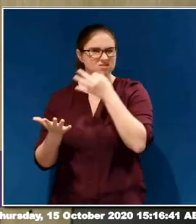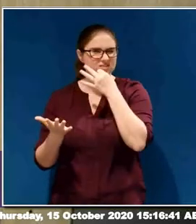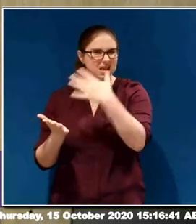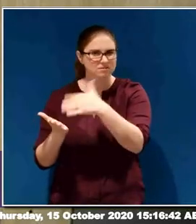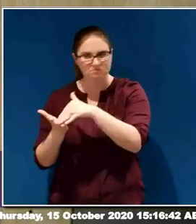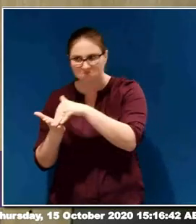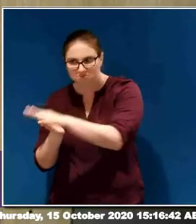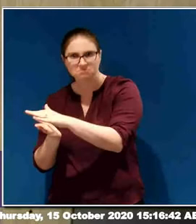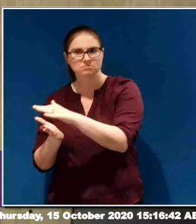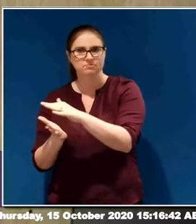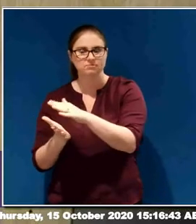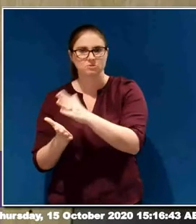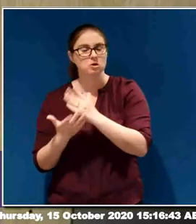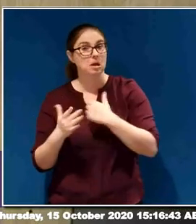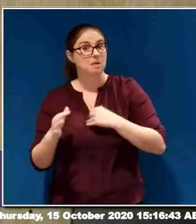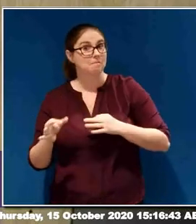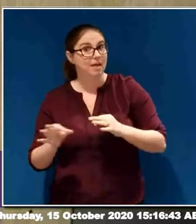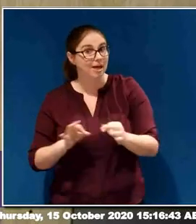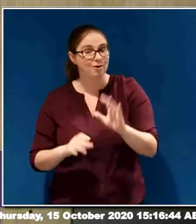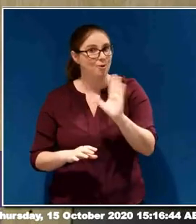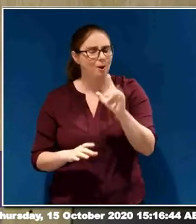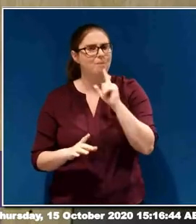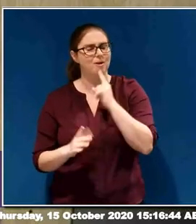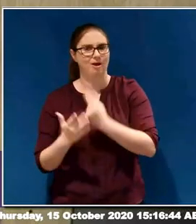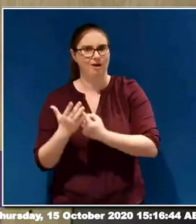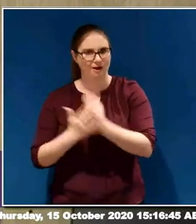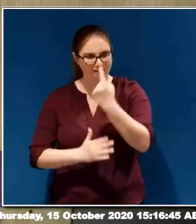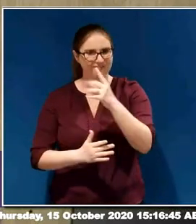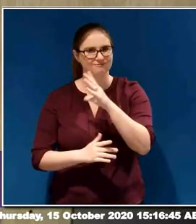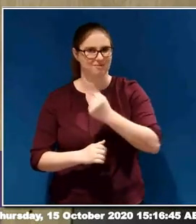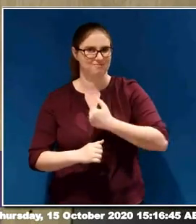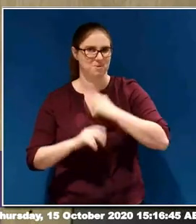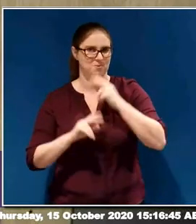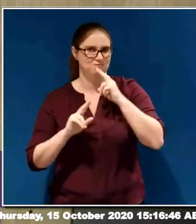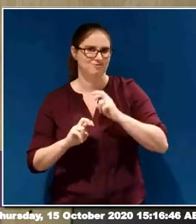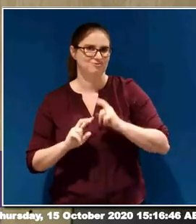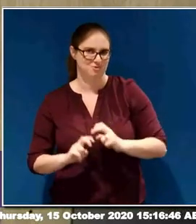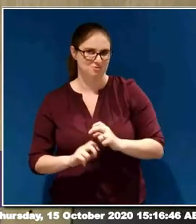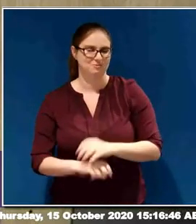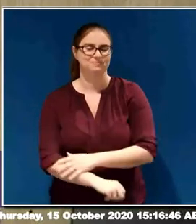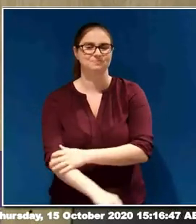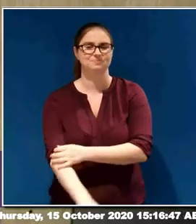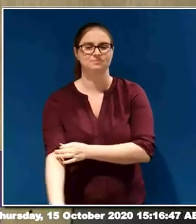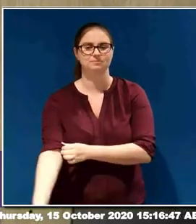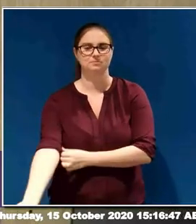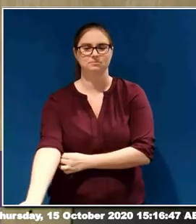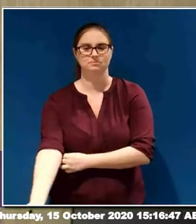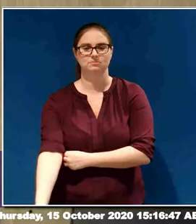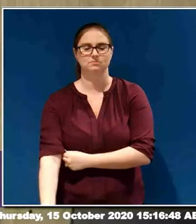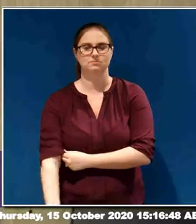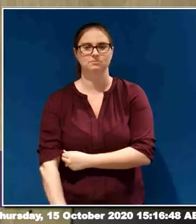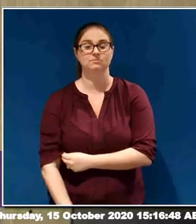What I actually set out to do was to address conflict and to work with teachers